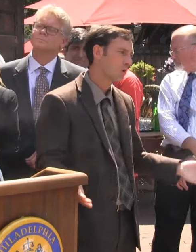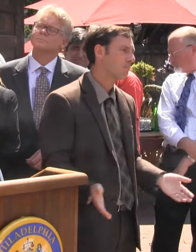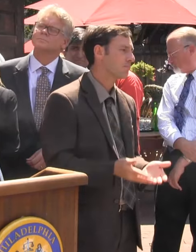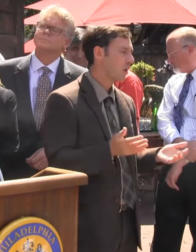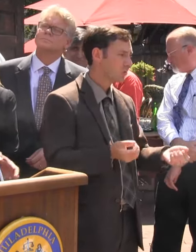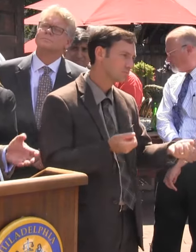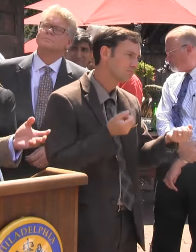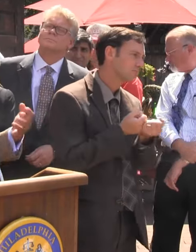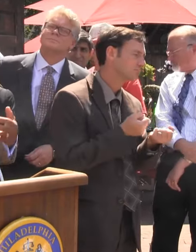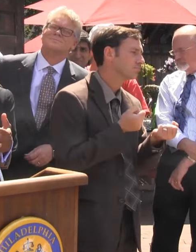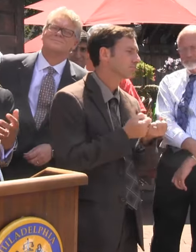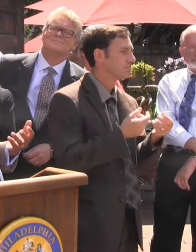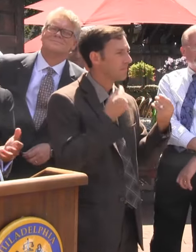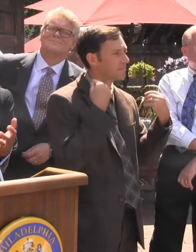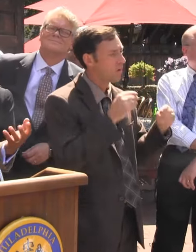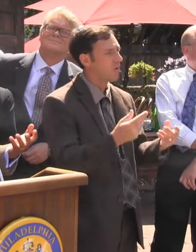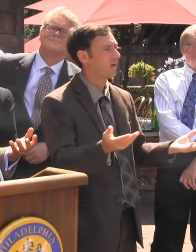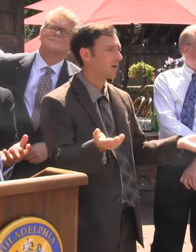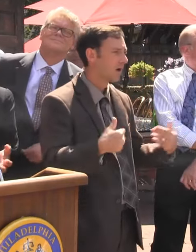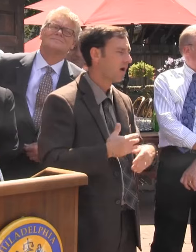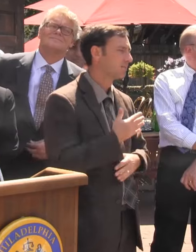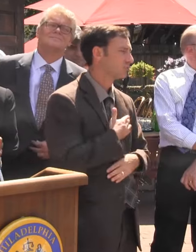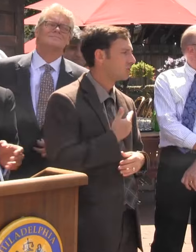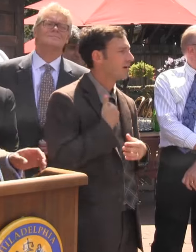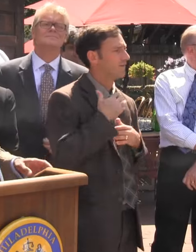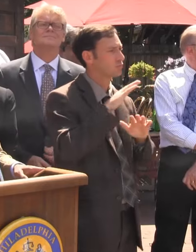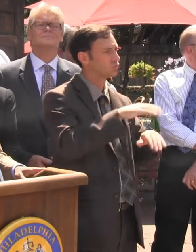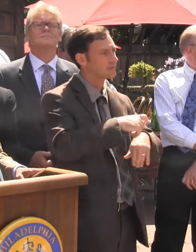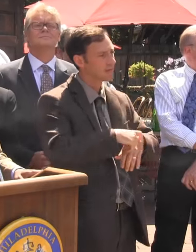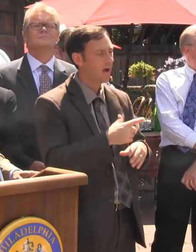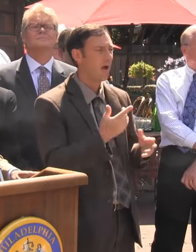great city, we want folks to come, enjoy, have a great time, you'll get around, Jerry